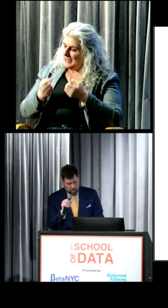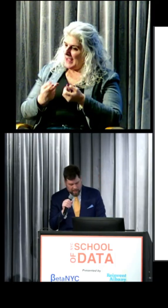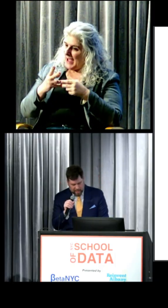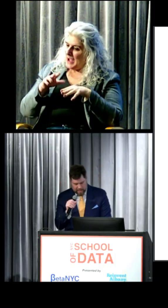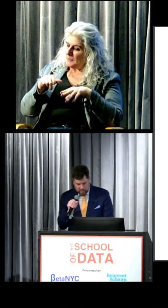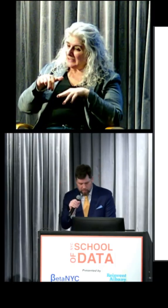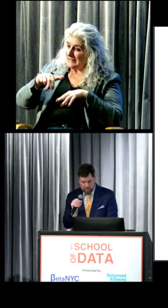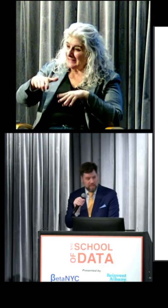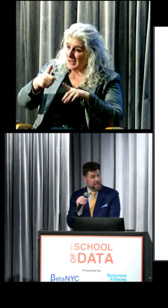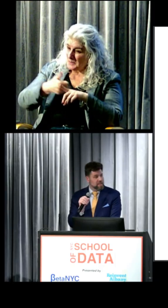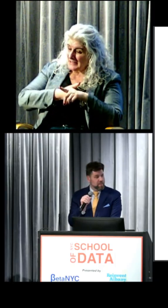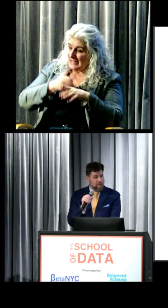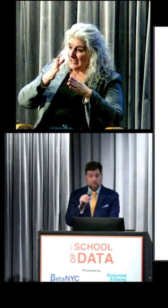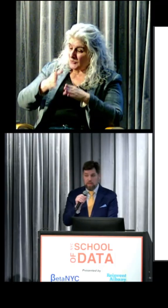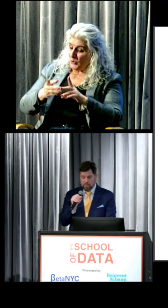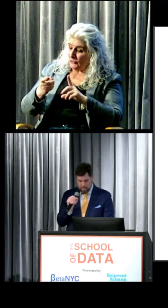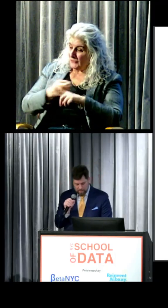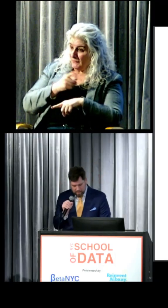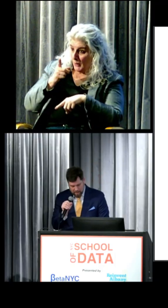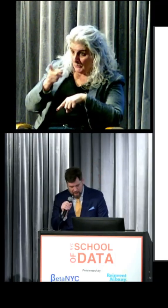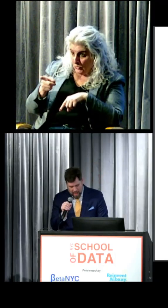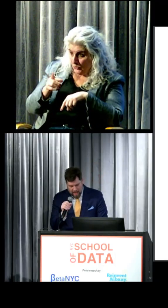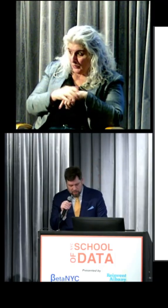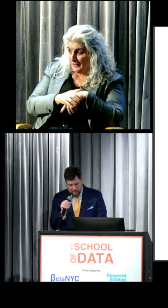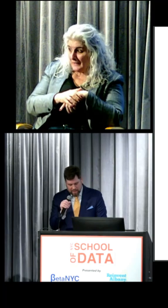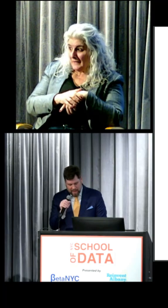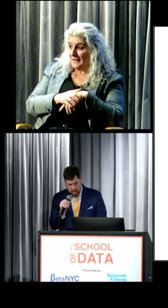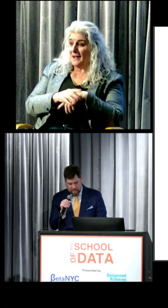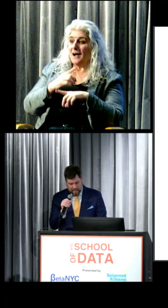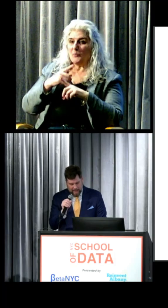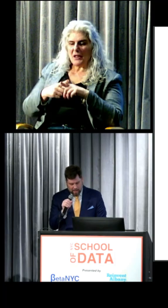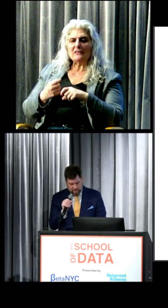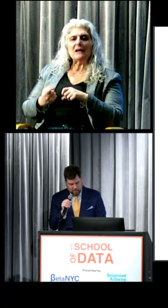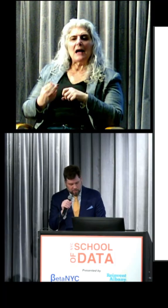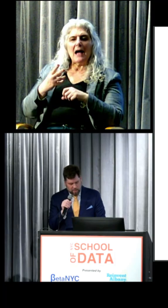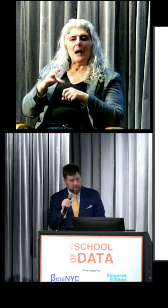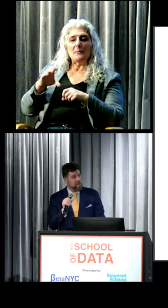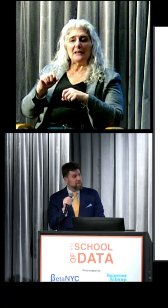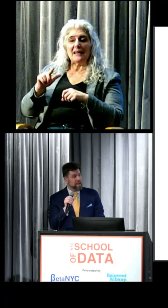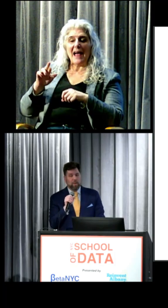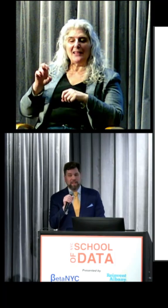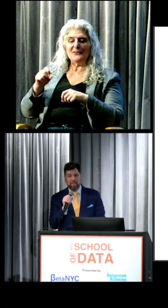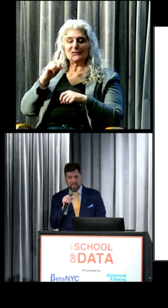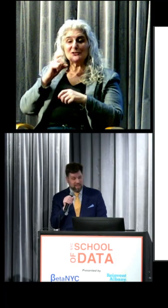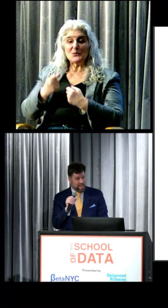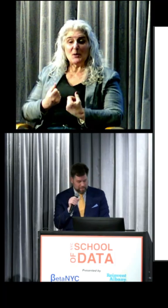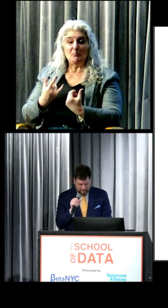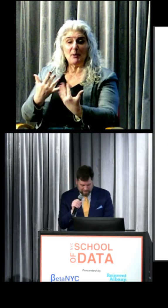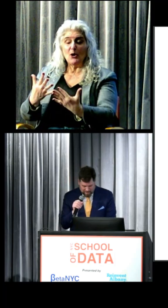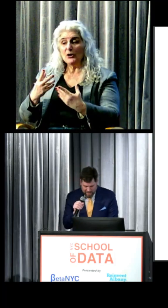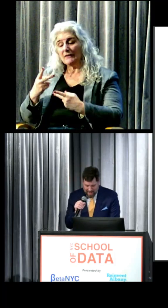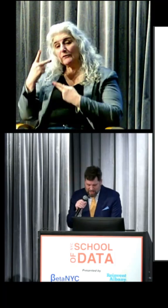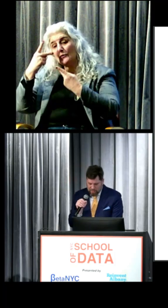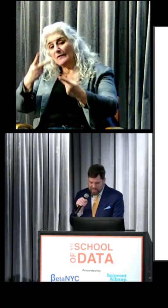to, in particular, allocate building-level impacts on them.